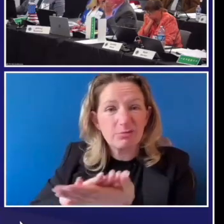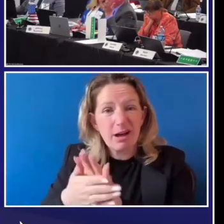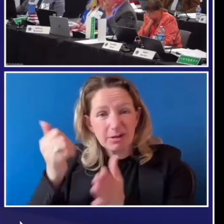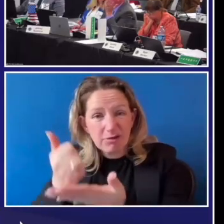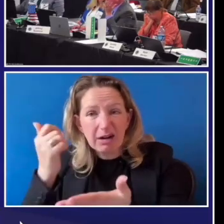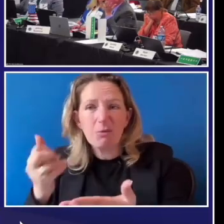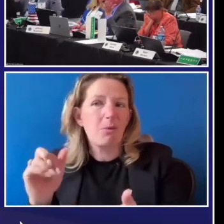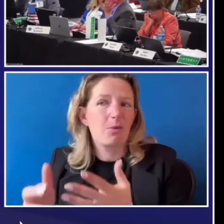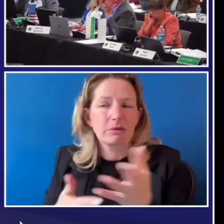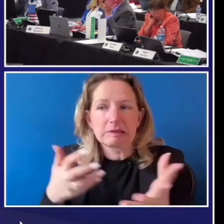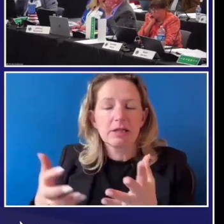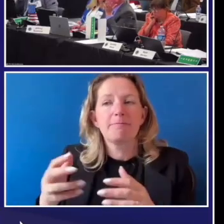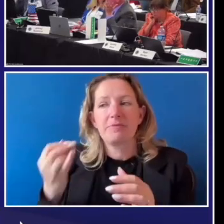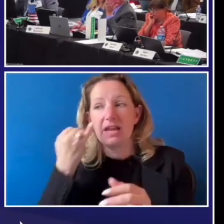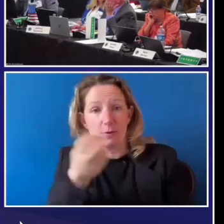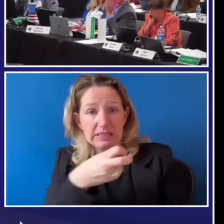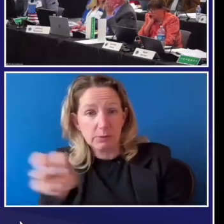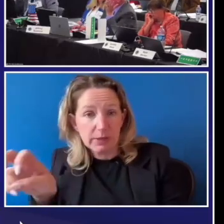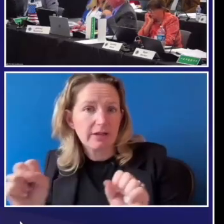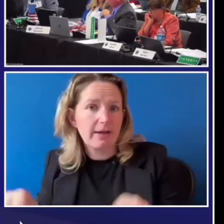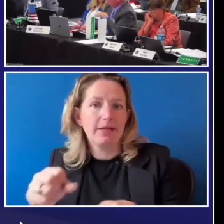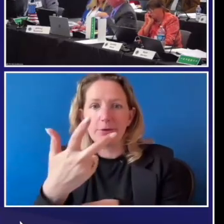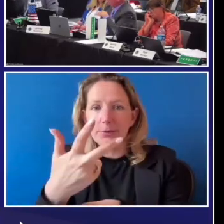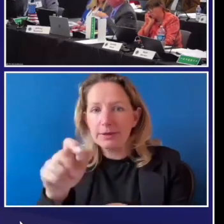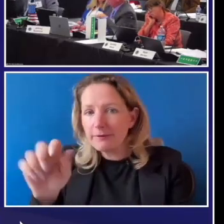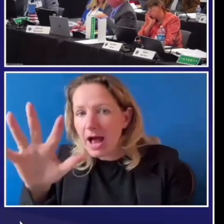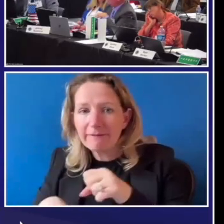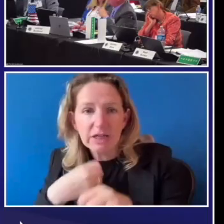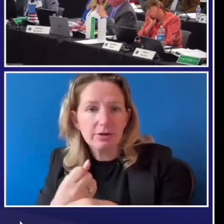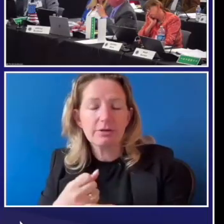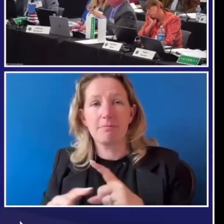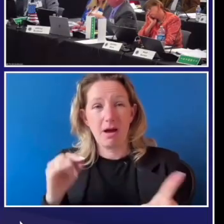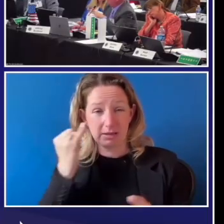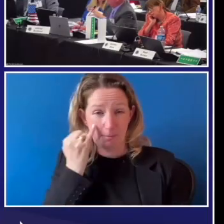can take, you know, anywhere between 3 to 5 years to do. But if I'm going to a new accreditor that, you know, that's being promoted